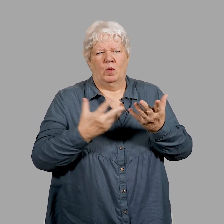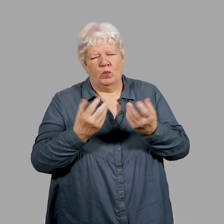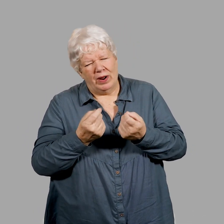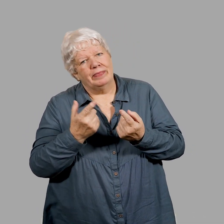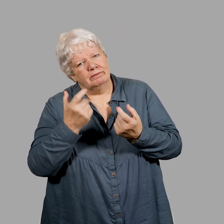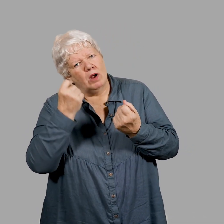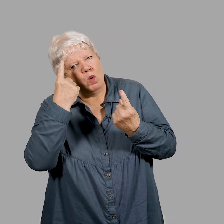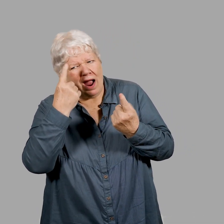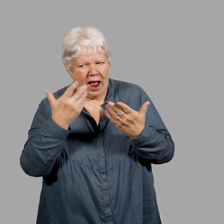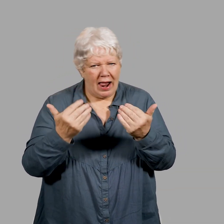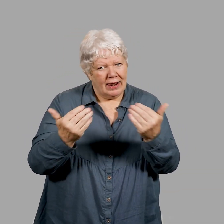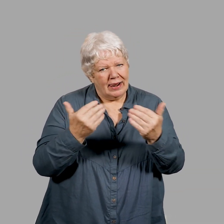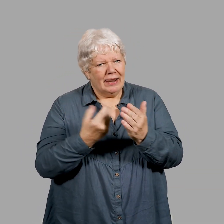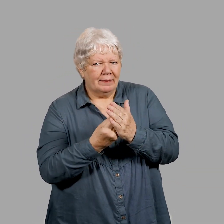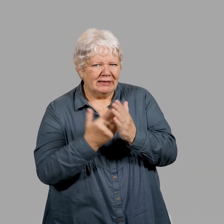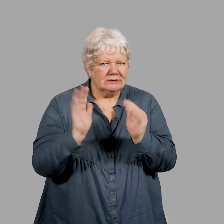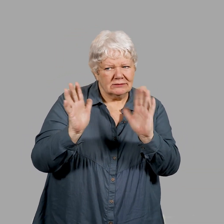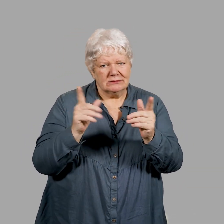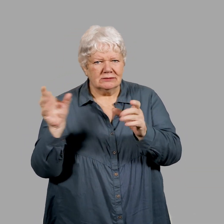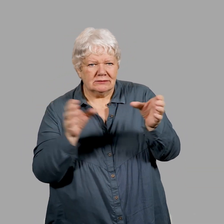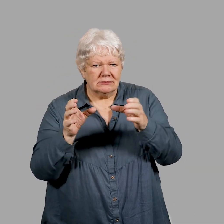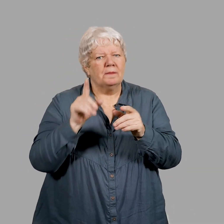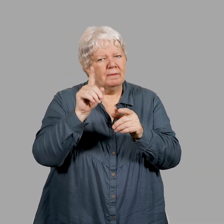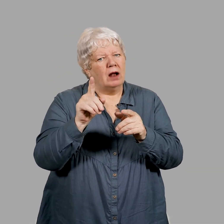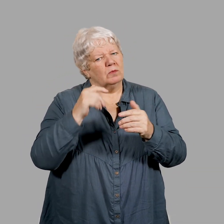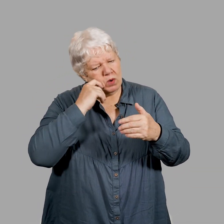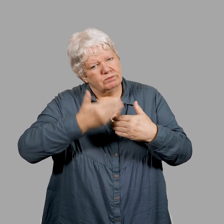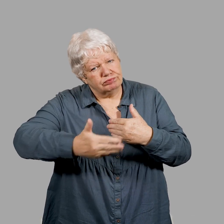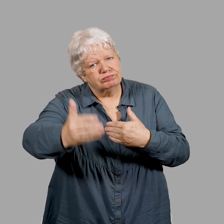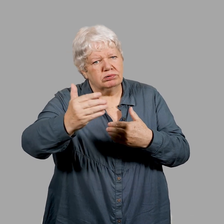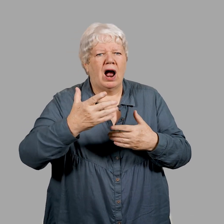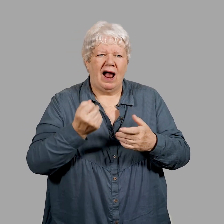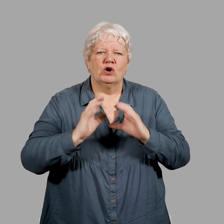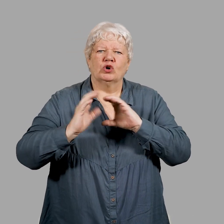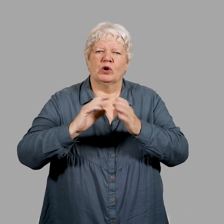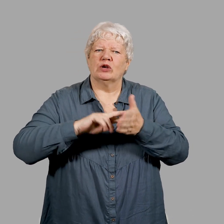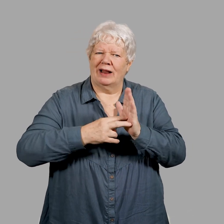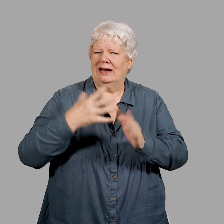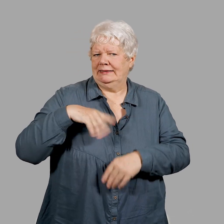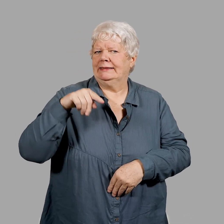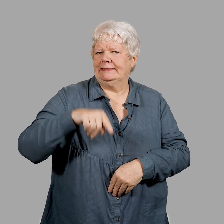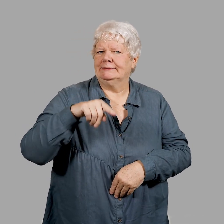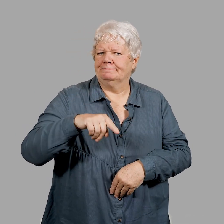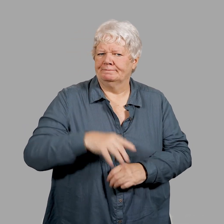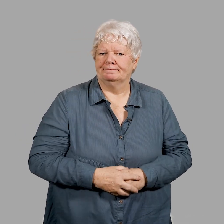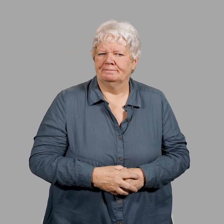with resource limitations, going forward. A communications plan will be required.